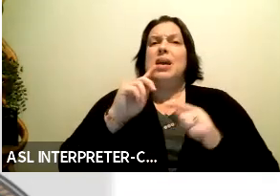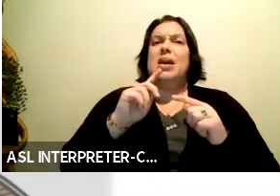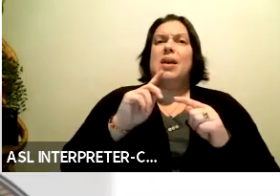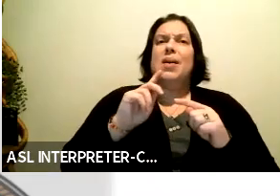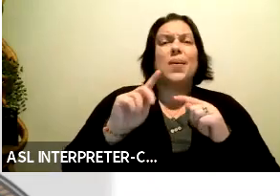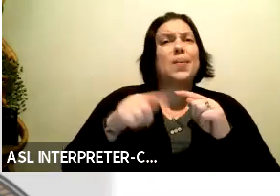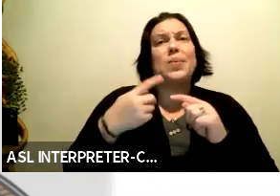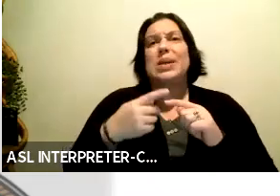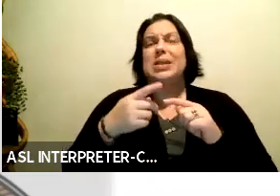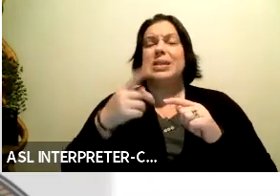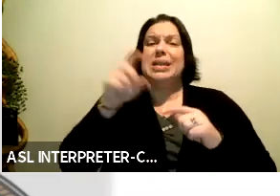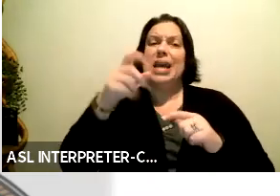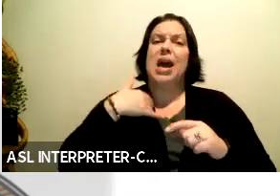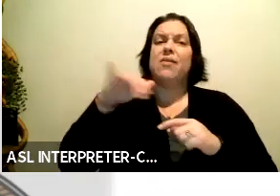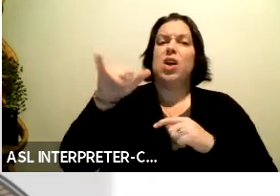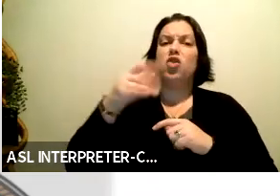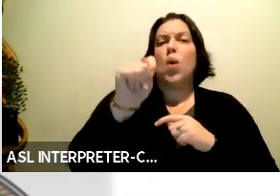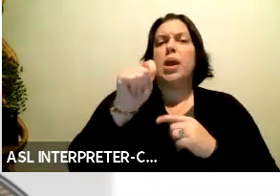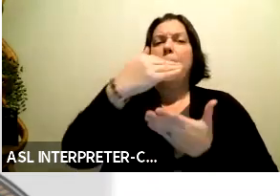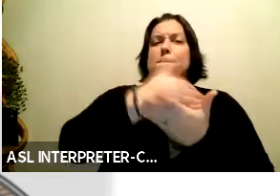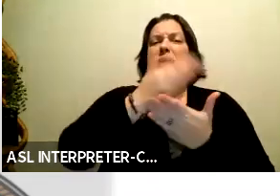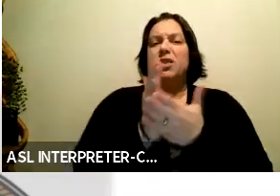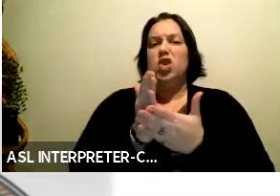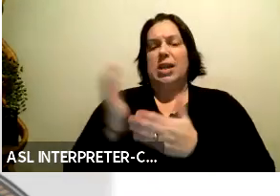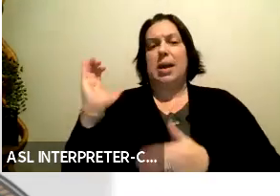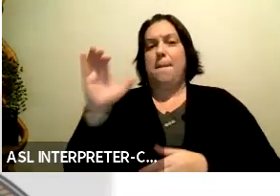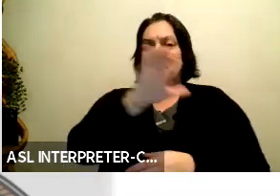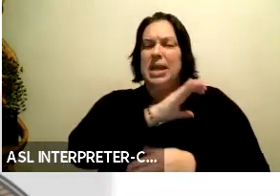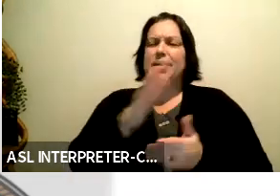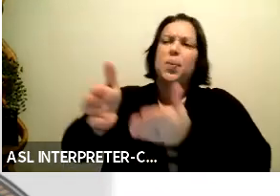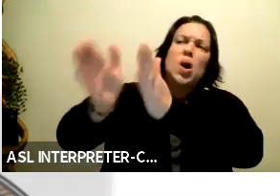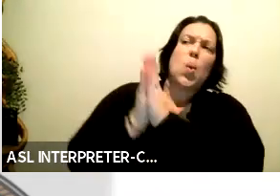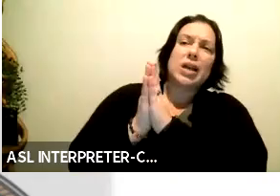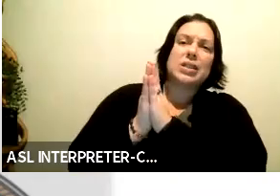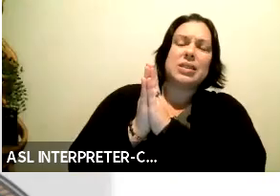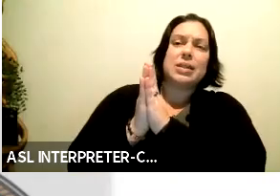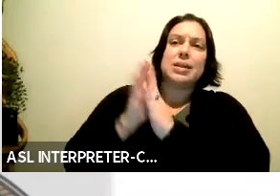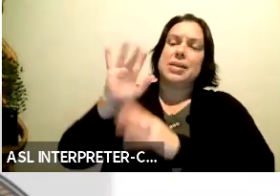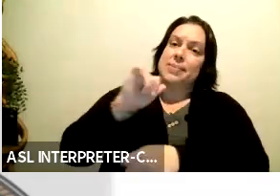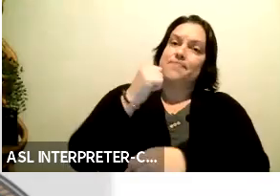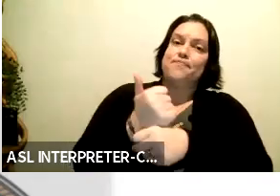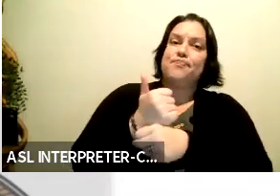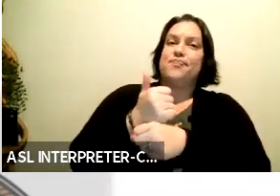the joint budget committee to request funds to be designated to build a statewide network of